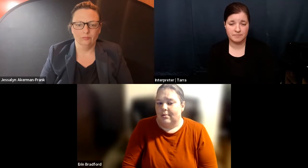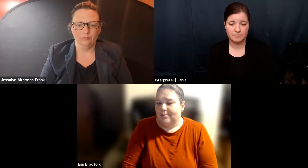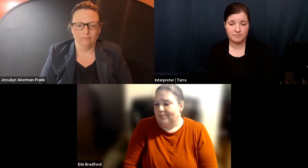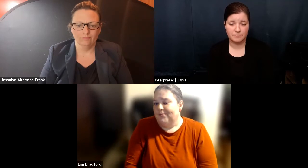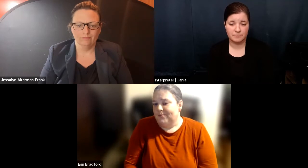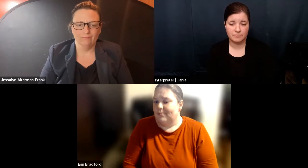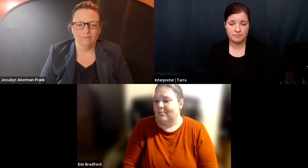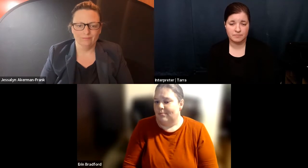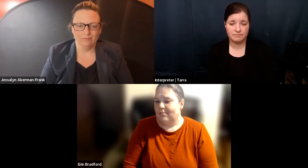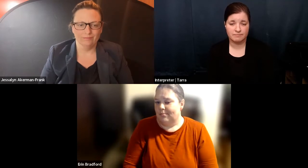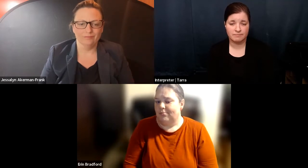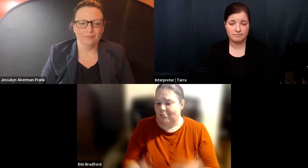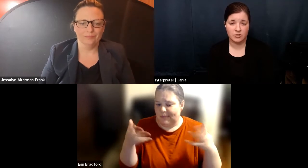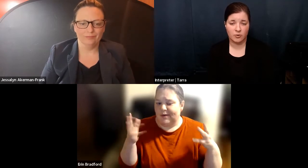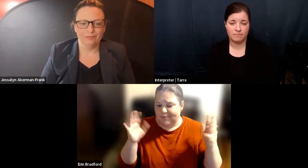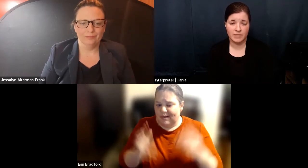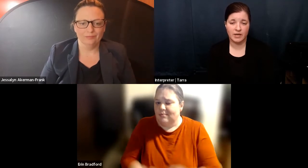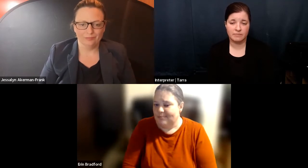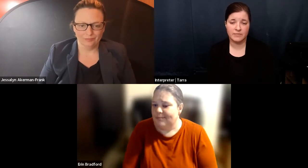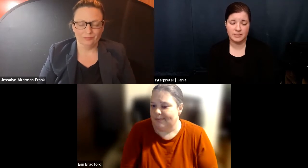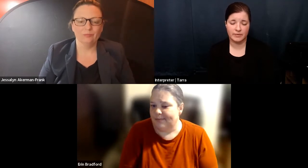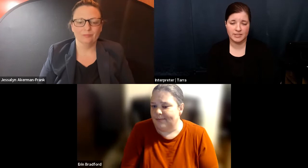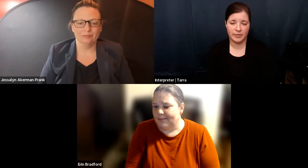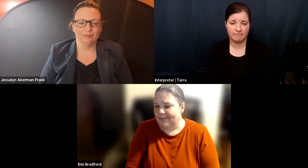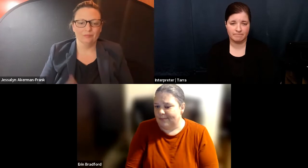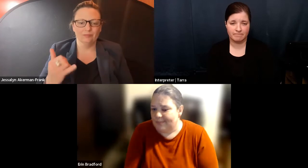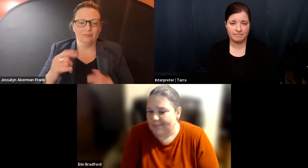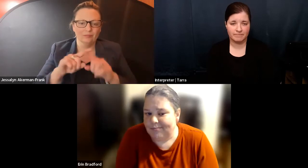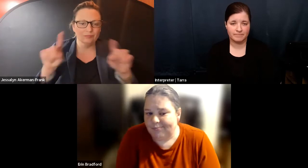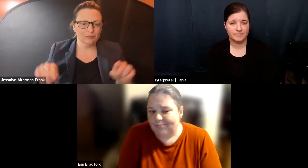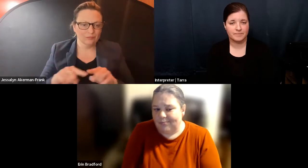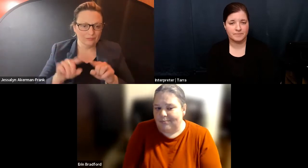Because I can't cross the street to go to the mall and transportation's very limited.